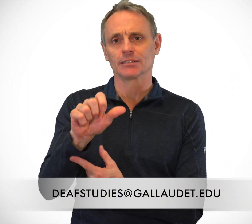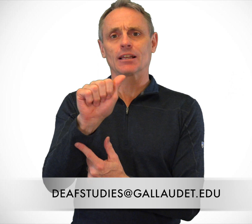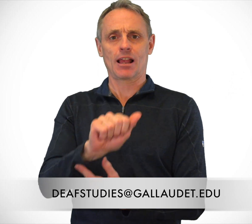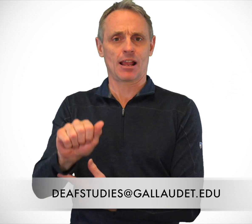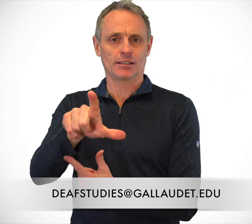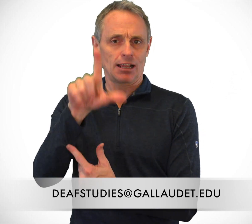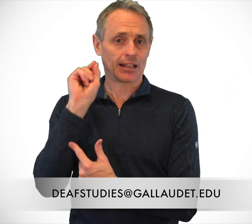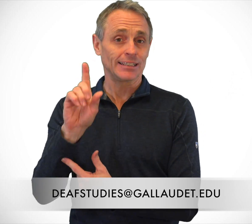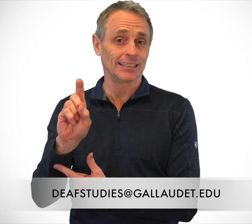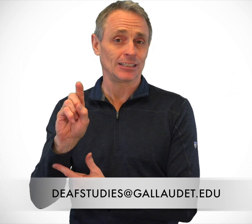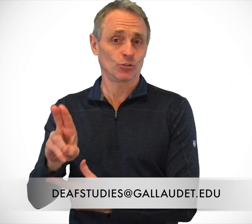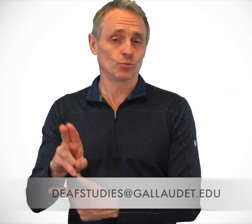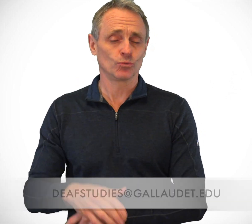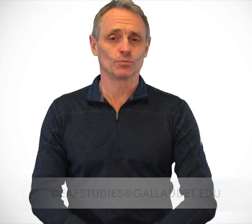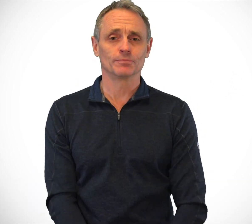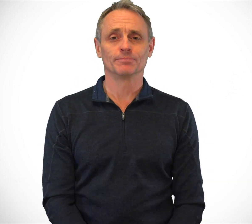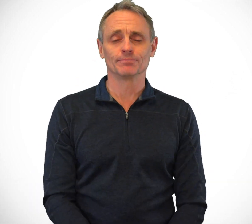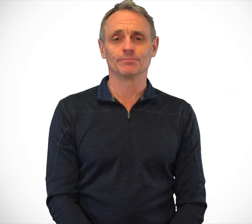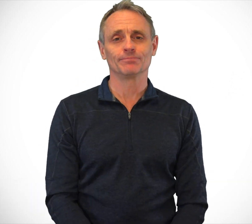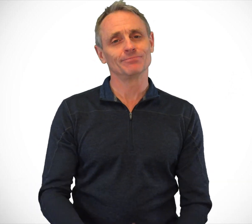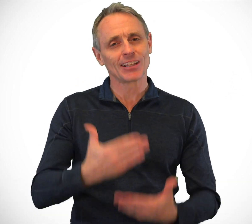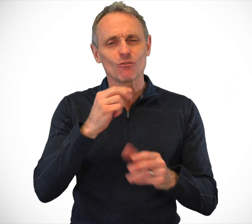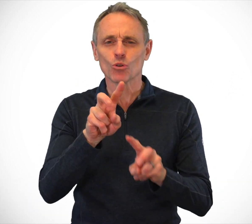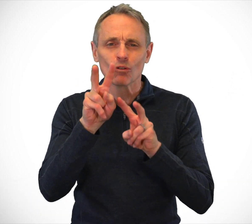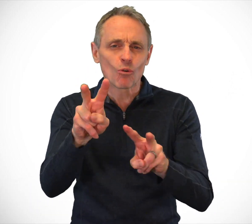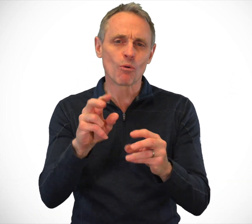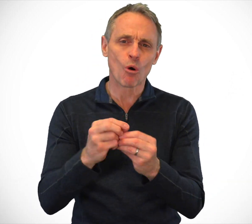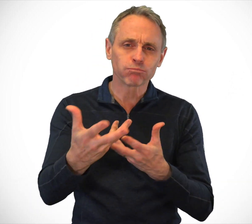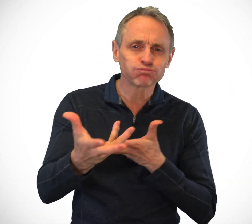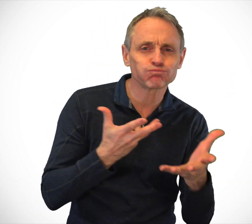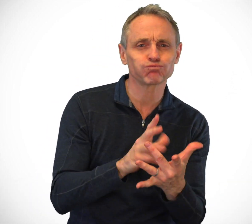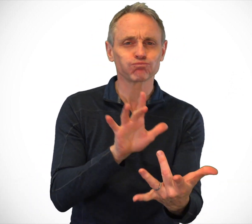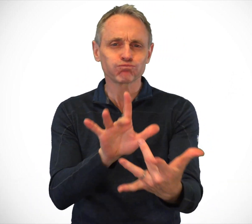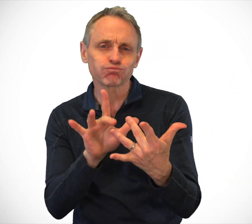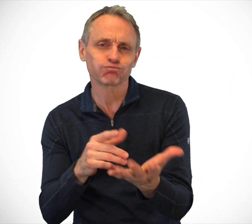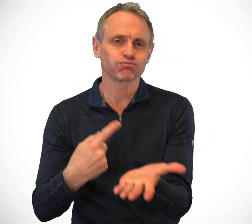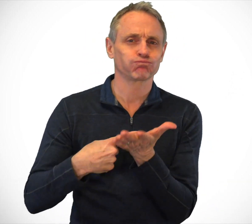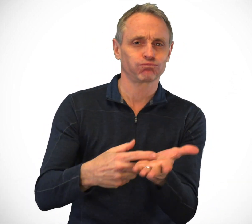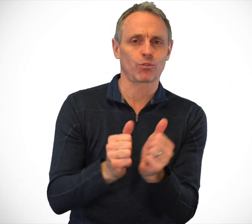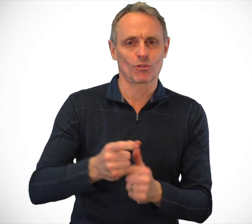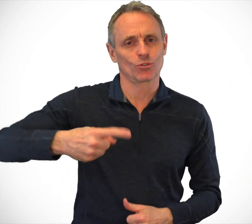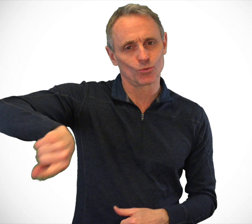I look forward to engaging and talking with you more in the future. Thank you!